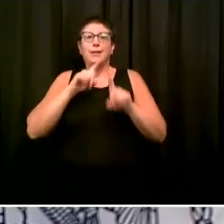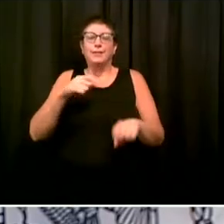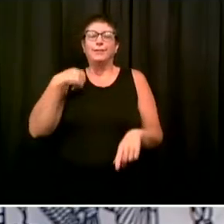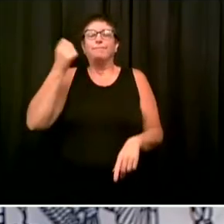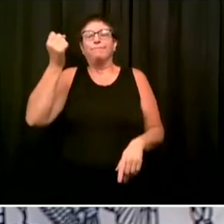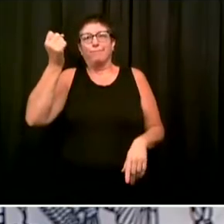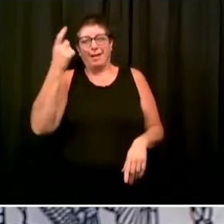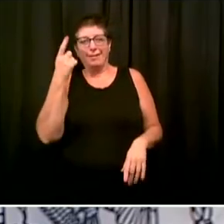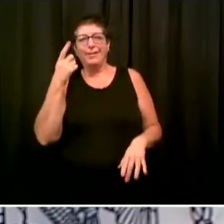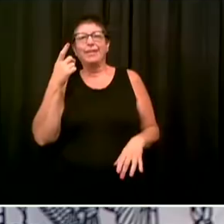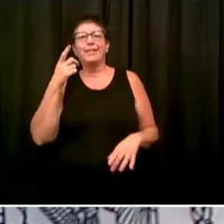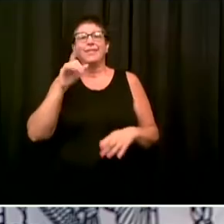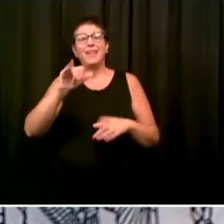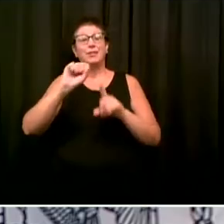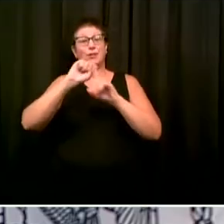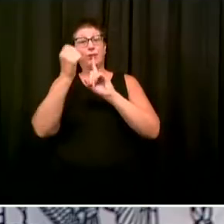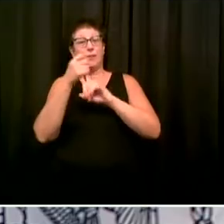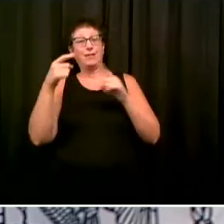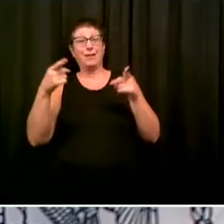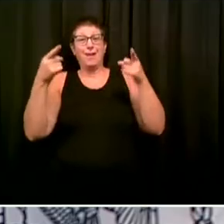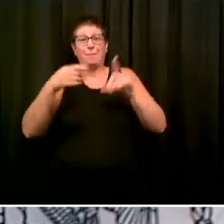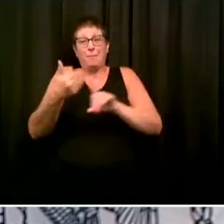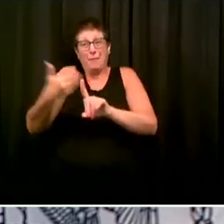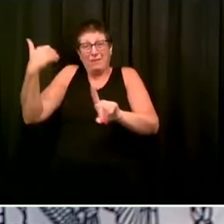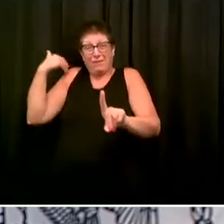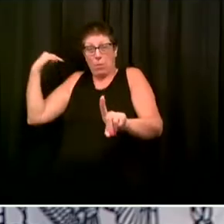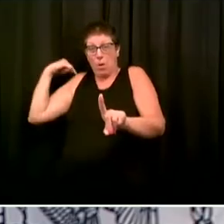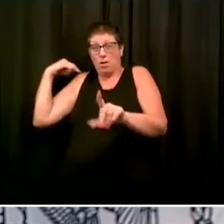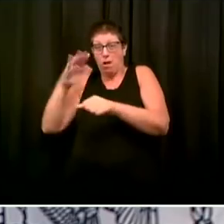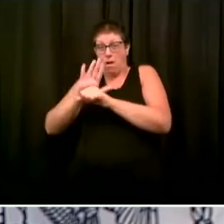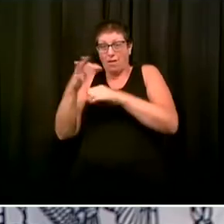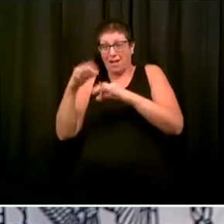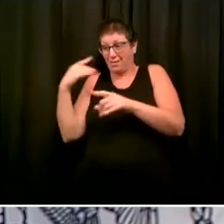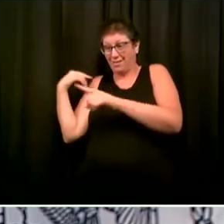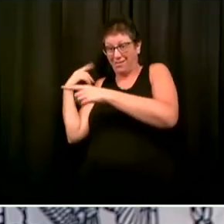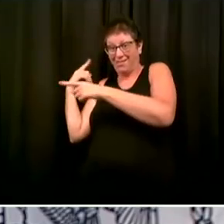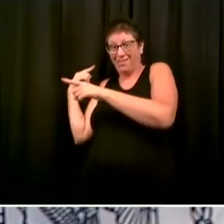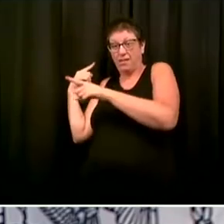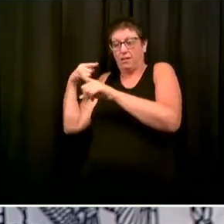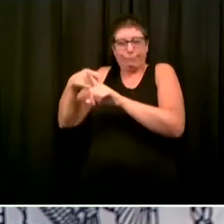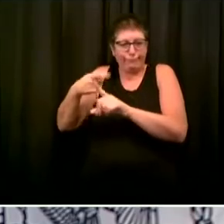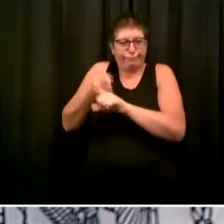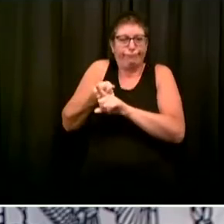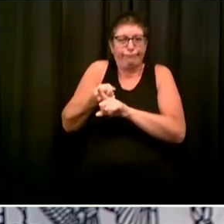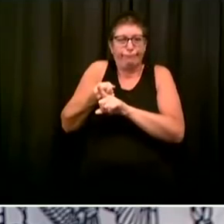A SITUATION THAT IF FOKSL DID NOT PAY WHAT TY HE